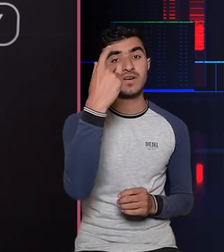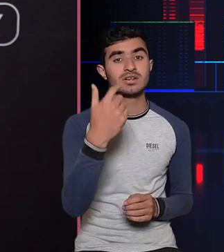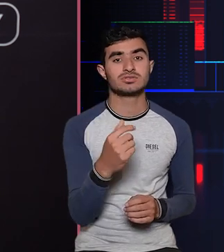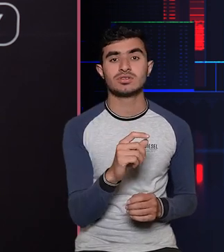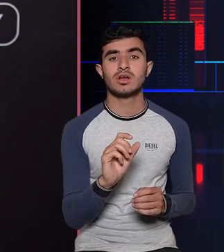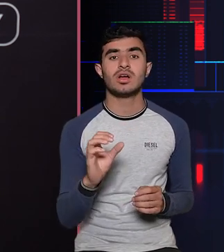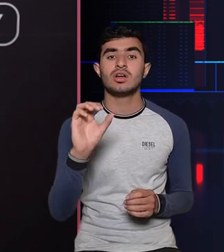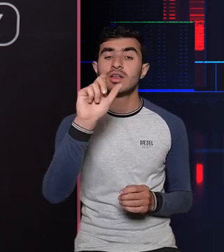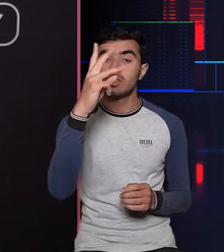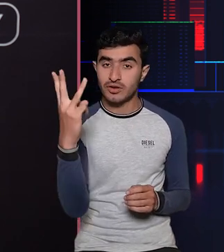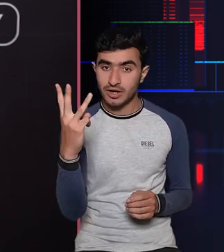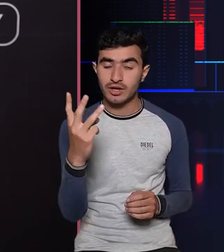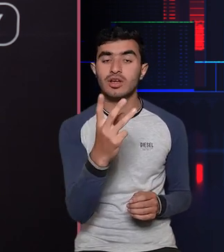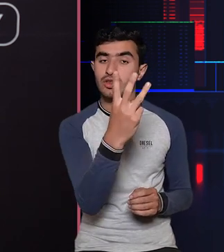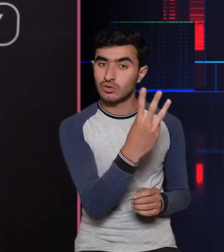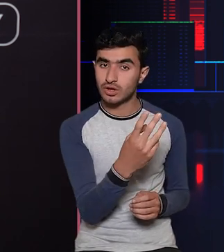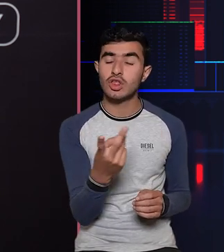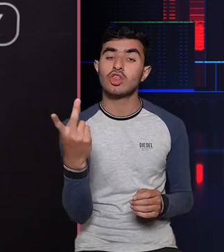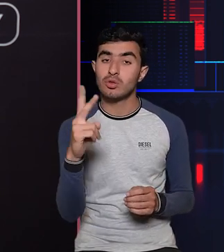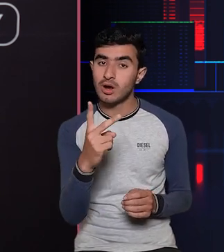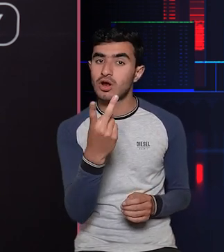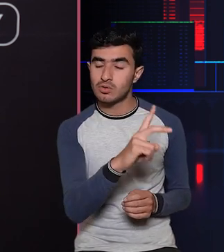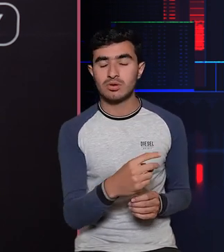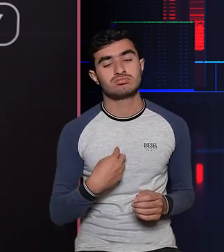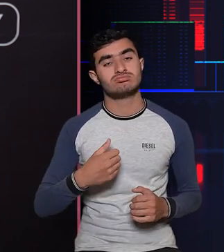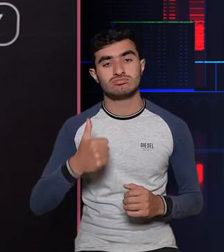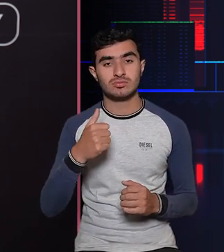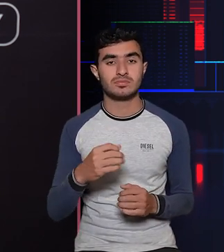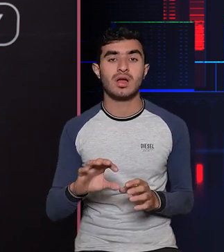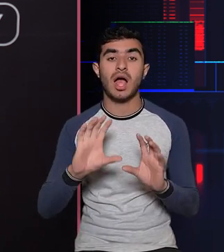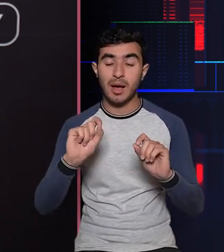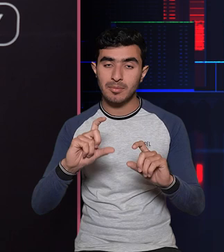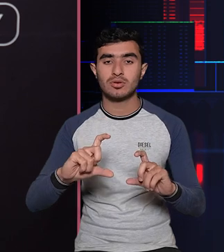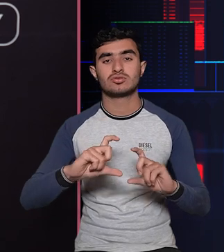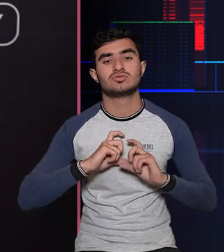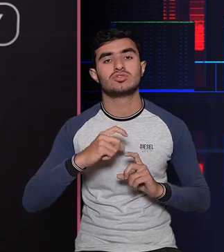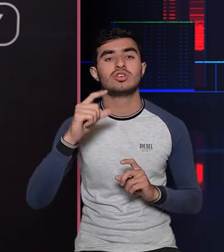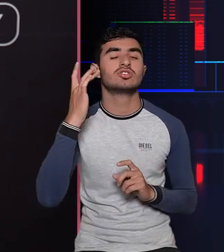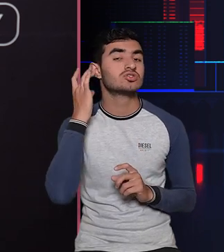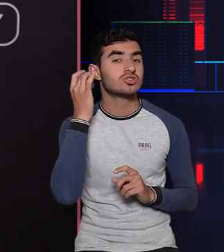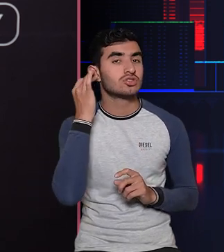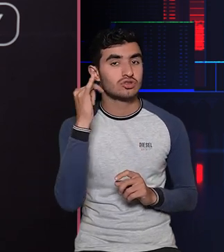both of the cross country so I was the only one who was in top three in the first one as well in the second one.